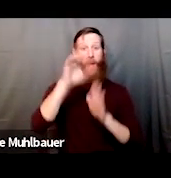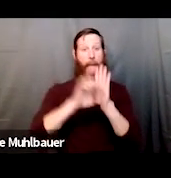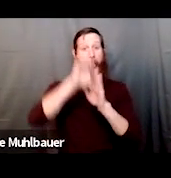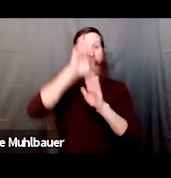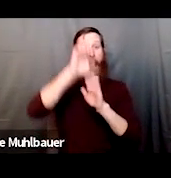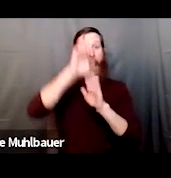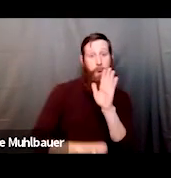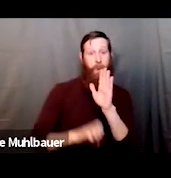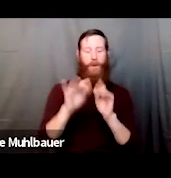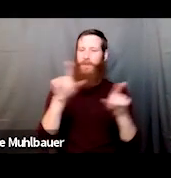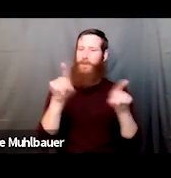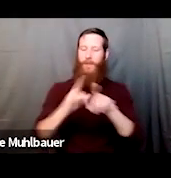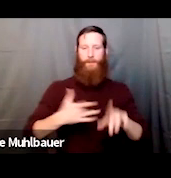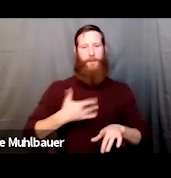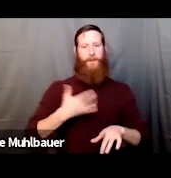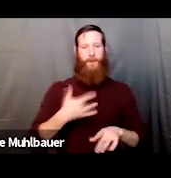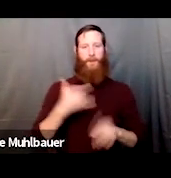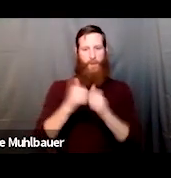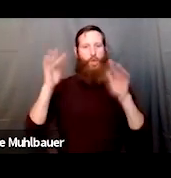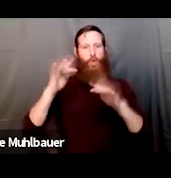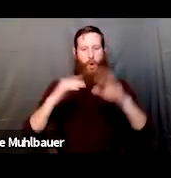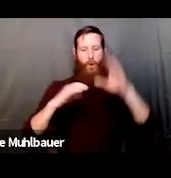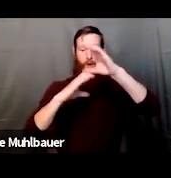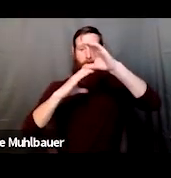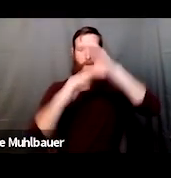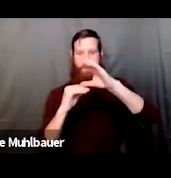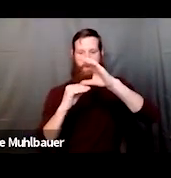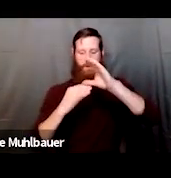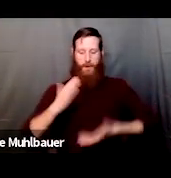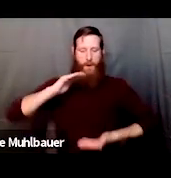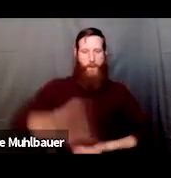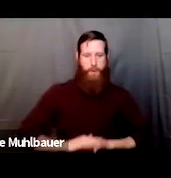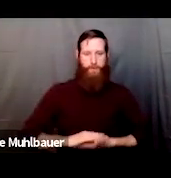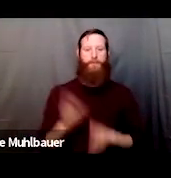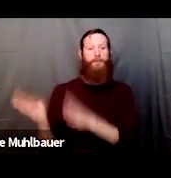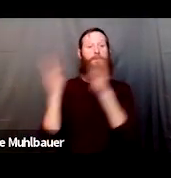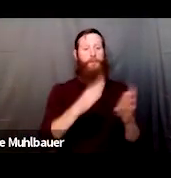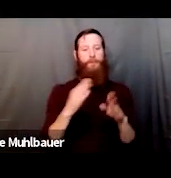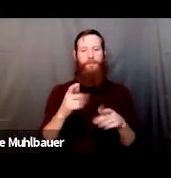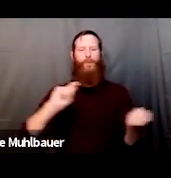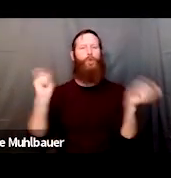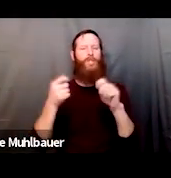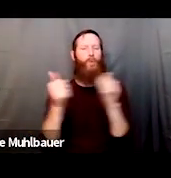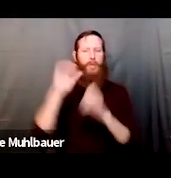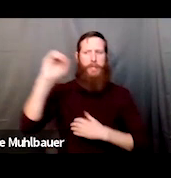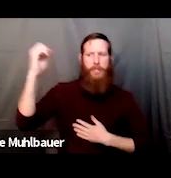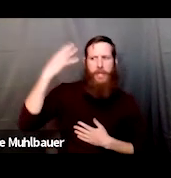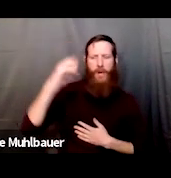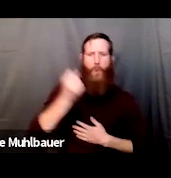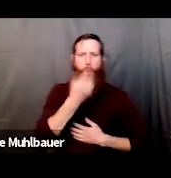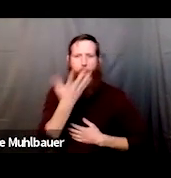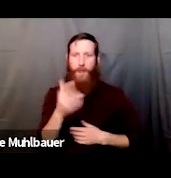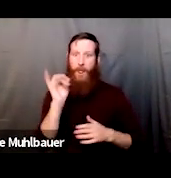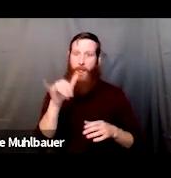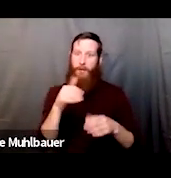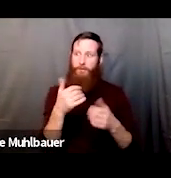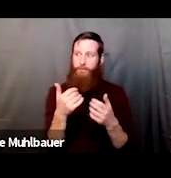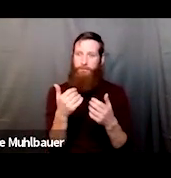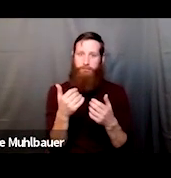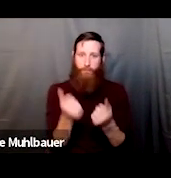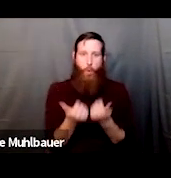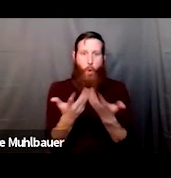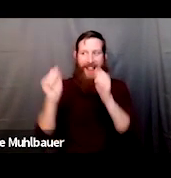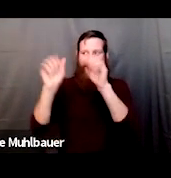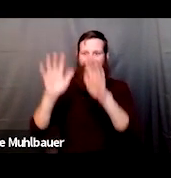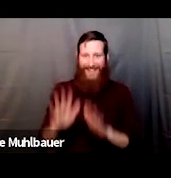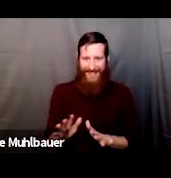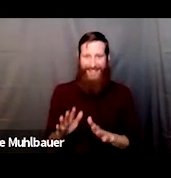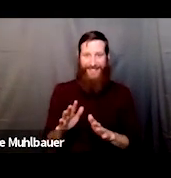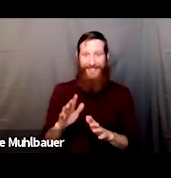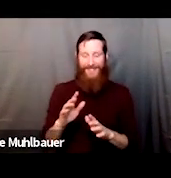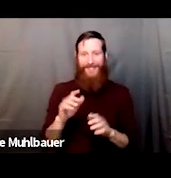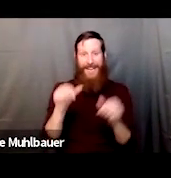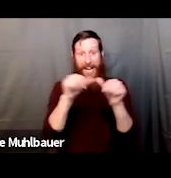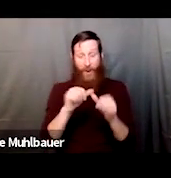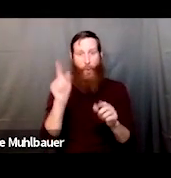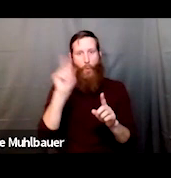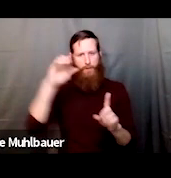The next red flag is big changes in terms of sun or warming. This can create specific avalanche problems that are located in areas that are most effected by the sun